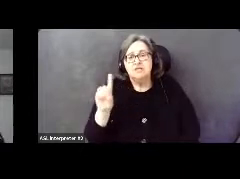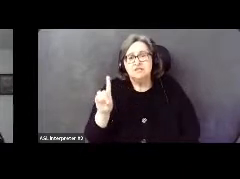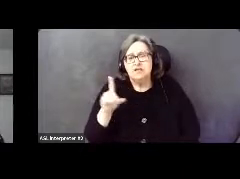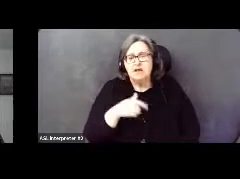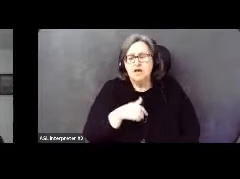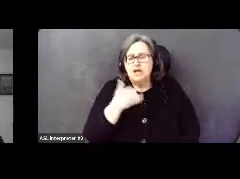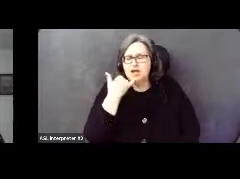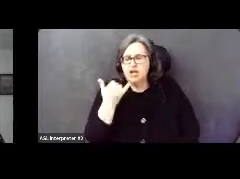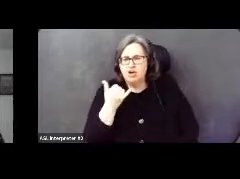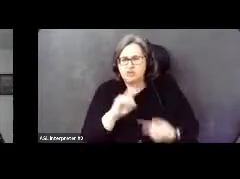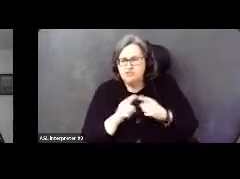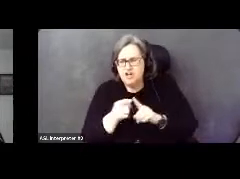who is a psychology. I think